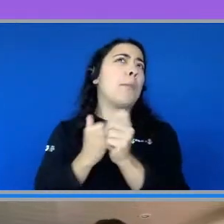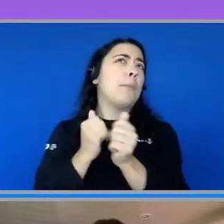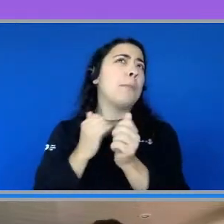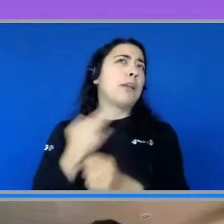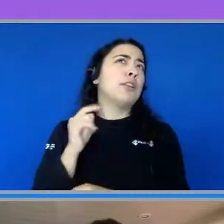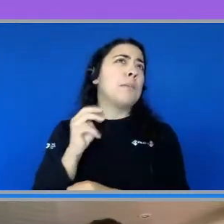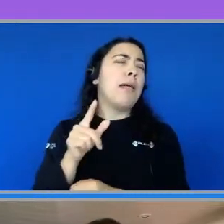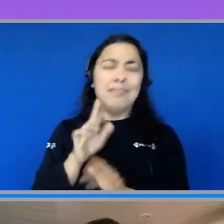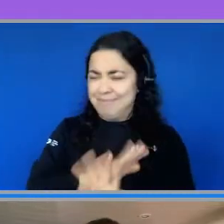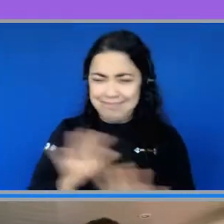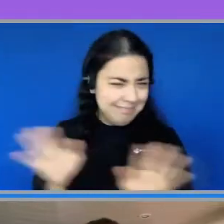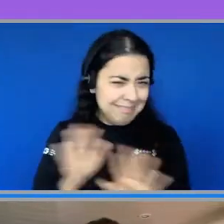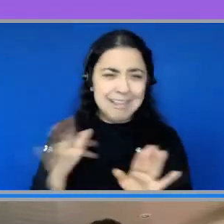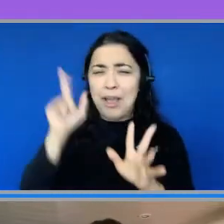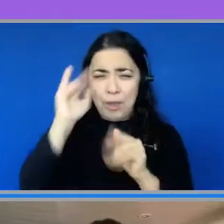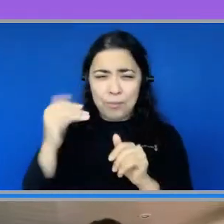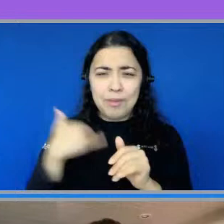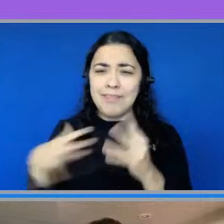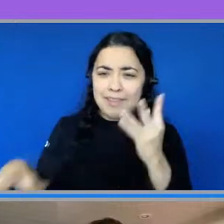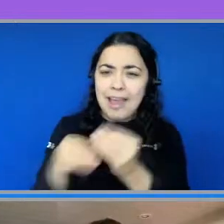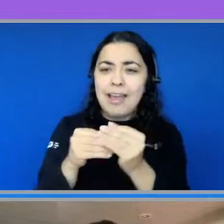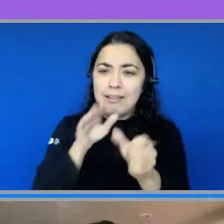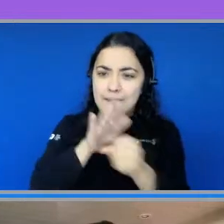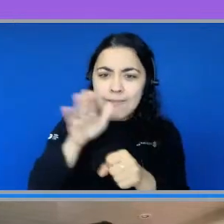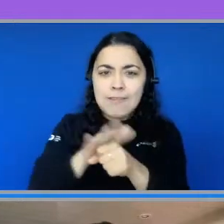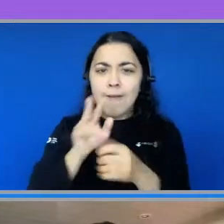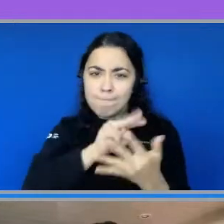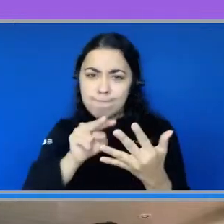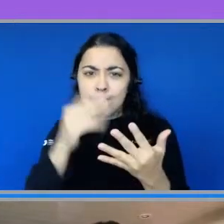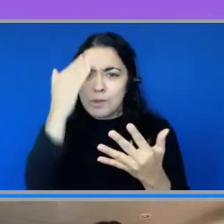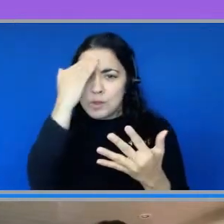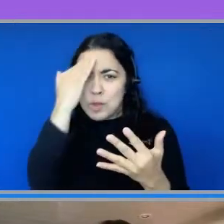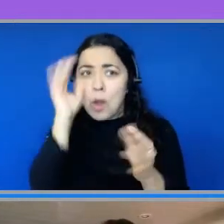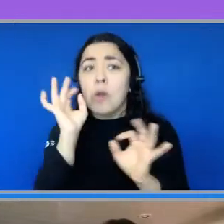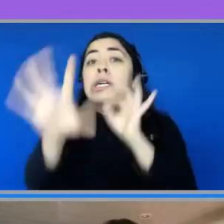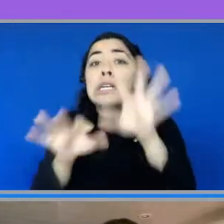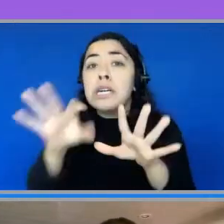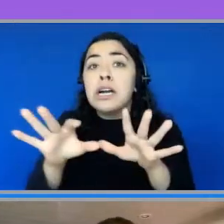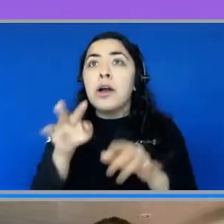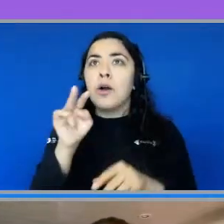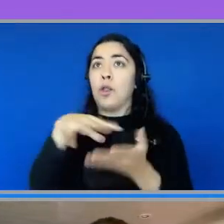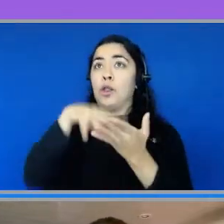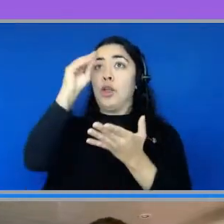I hope that we've added we're adding enough friction that will